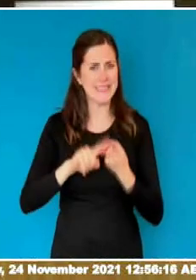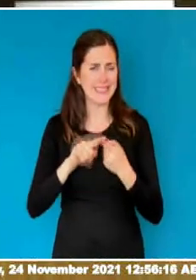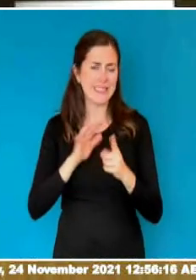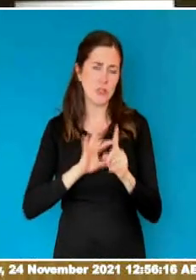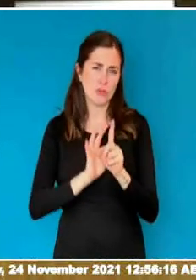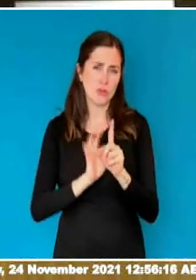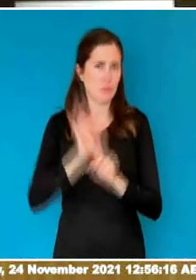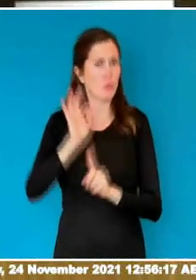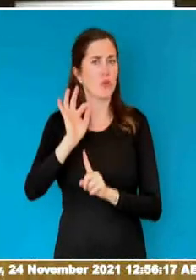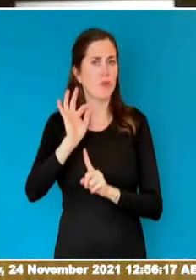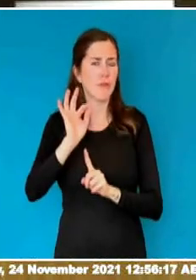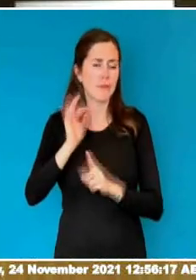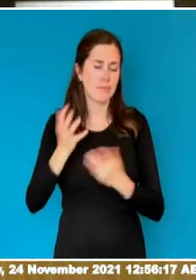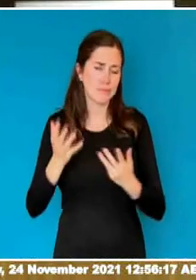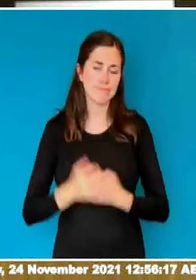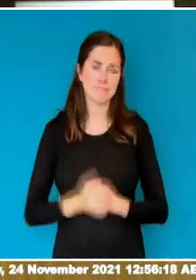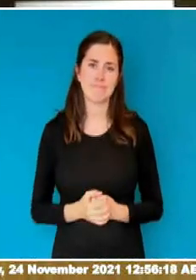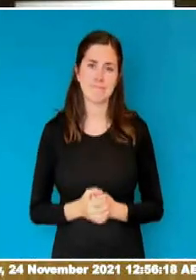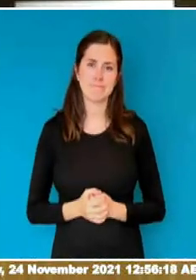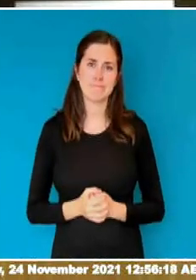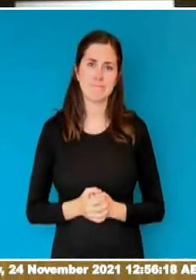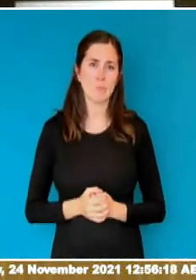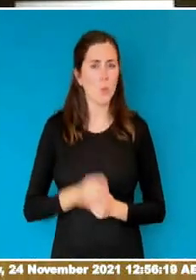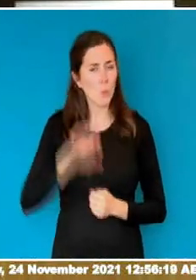We know we have more work to do and we are continuing on that path.